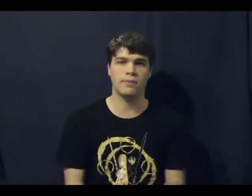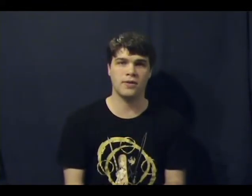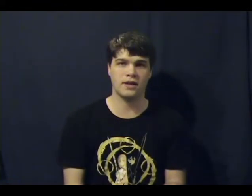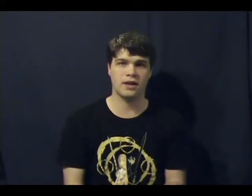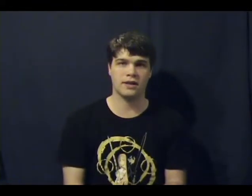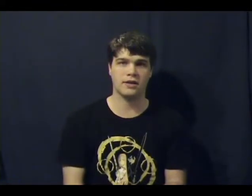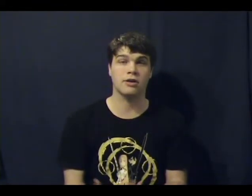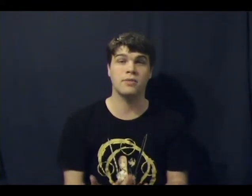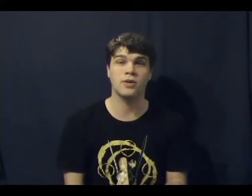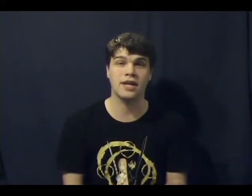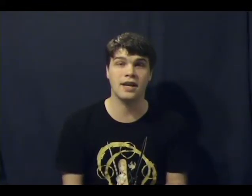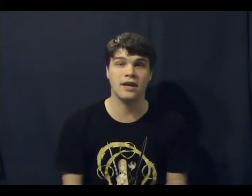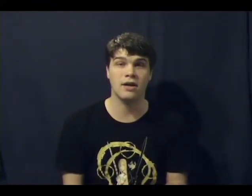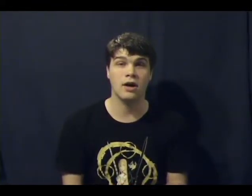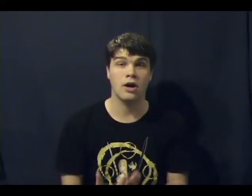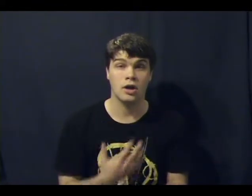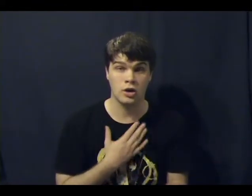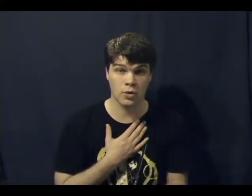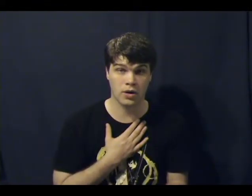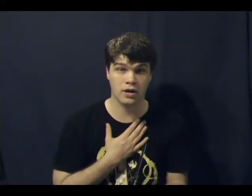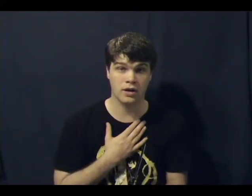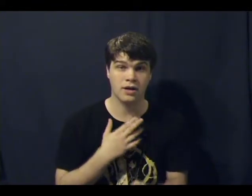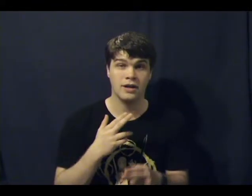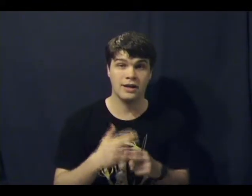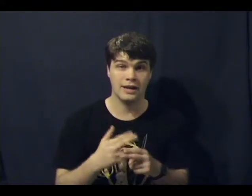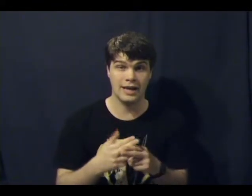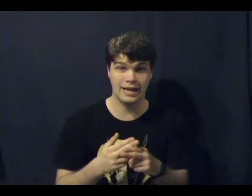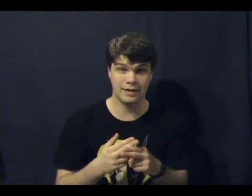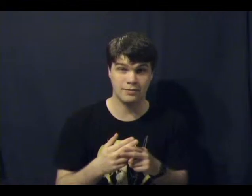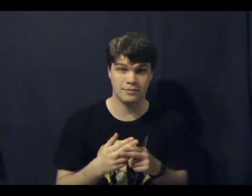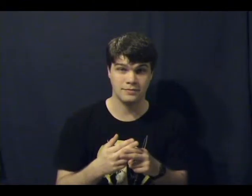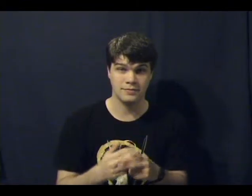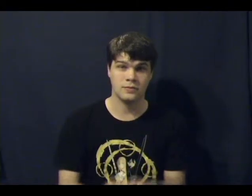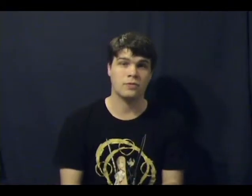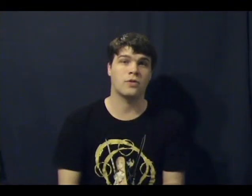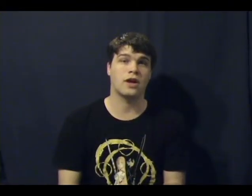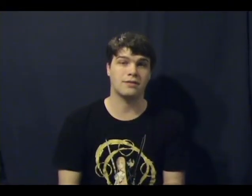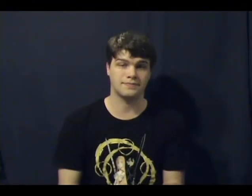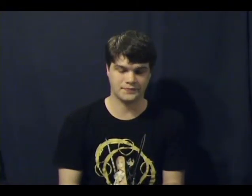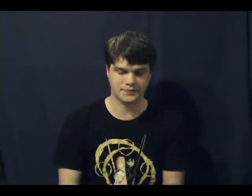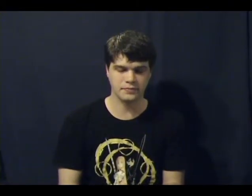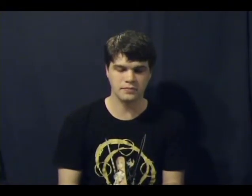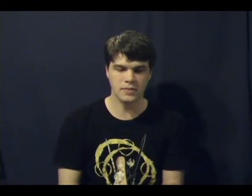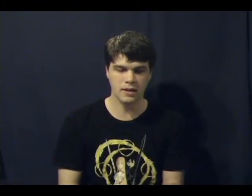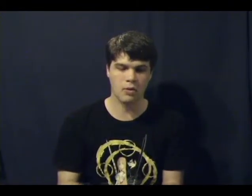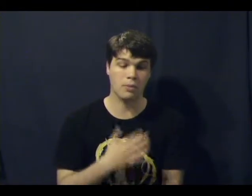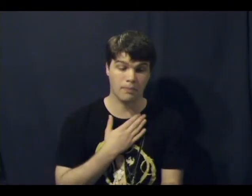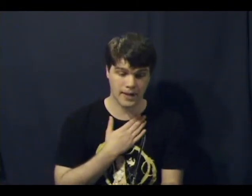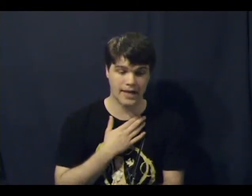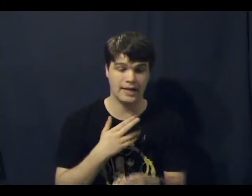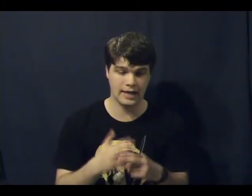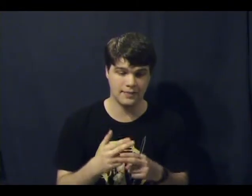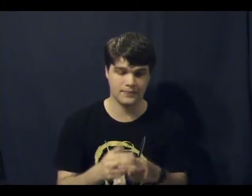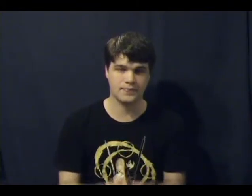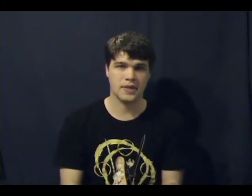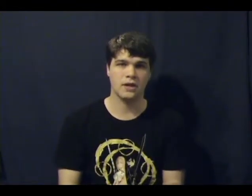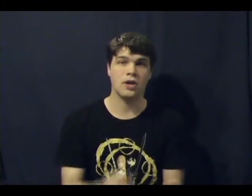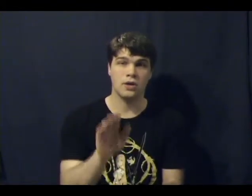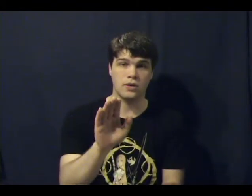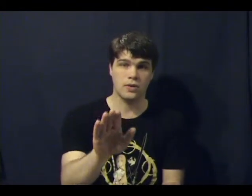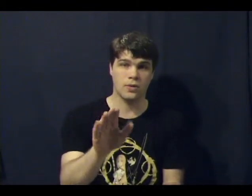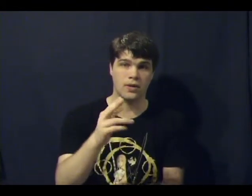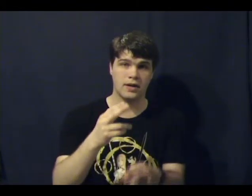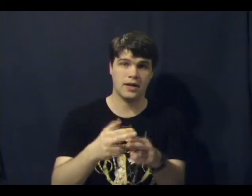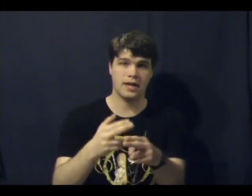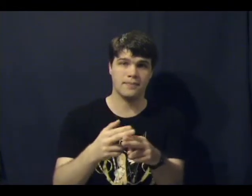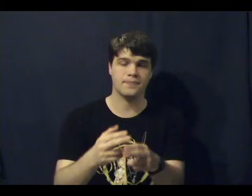communicating? You're communicating your name, right? Or my name. Your name.